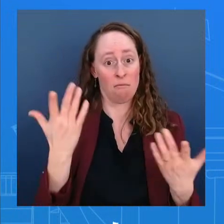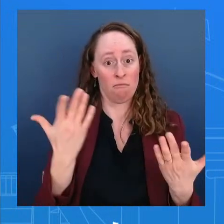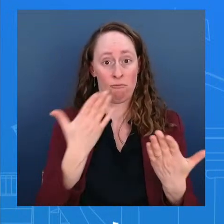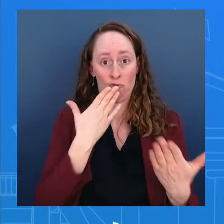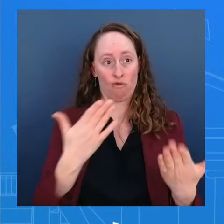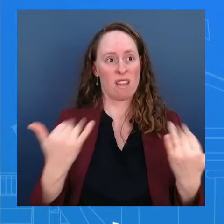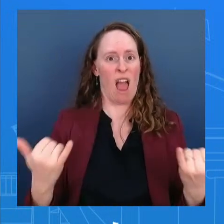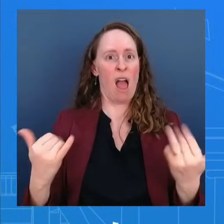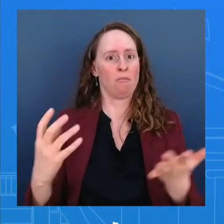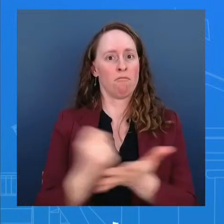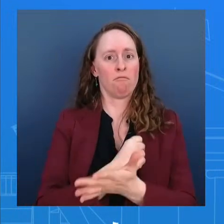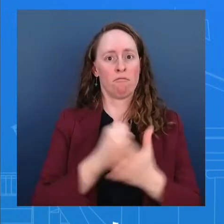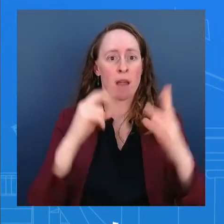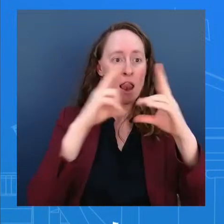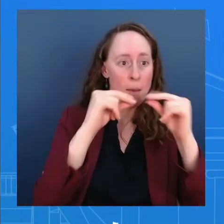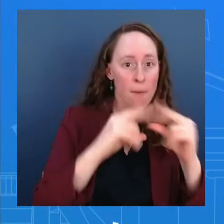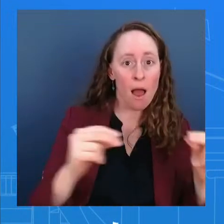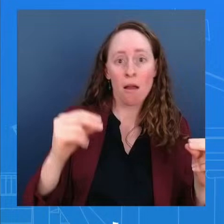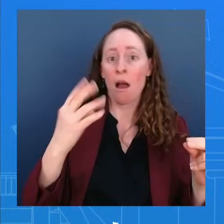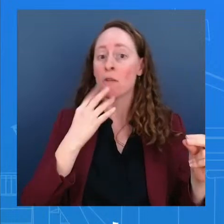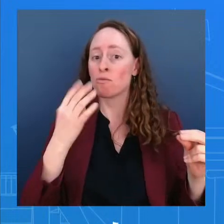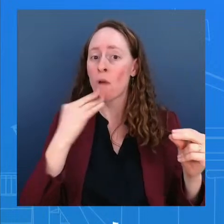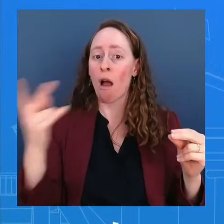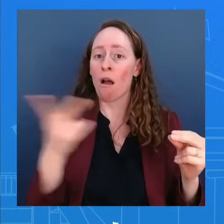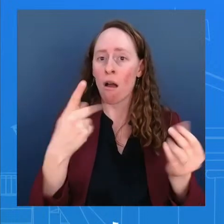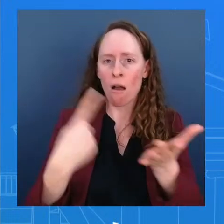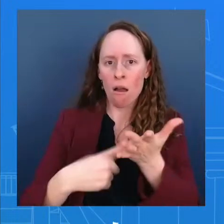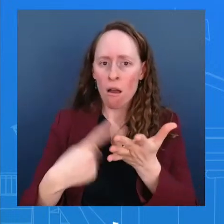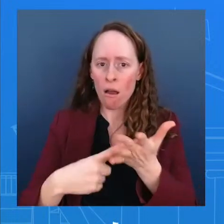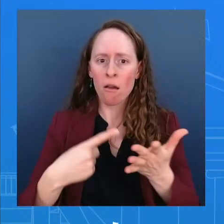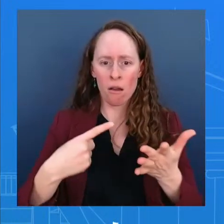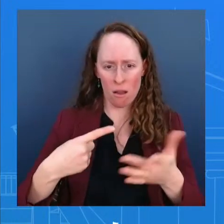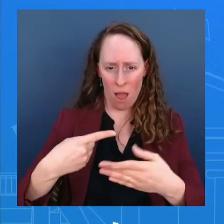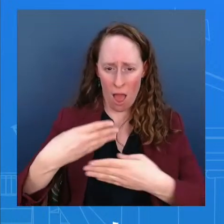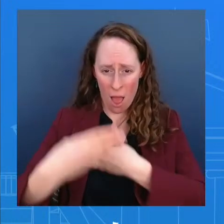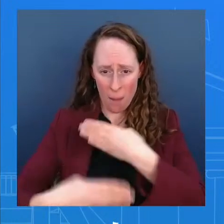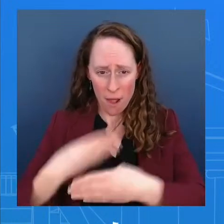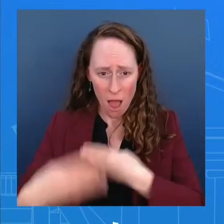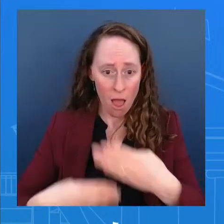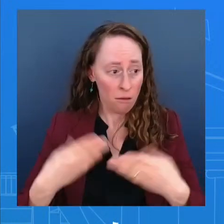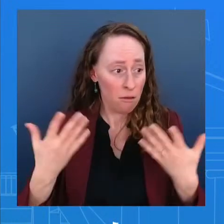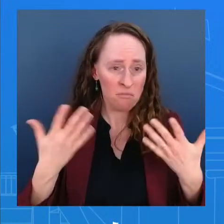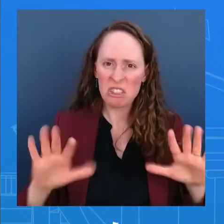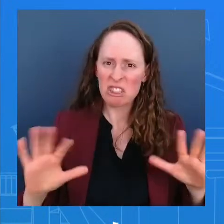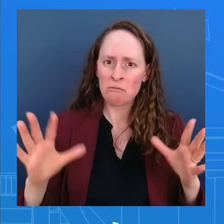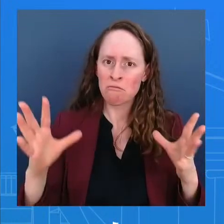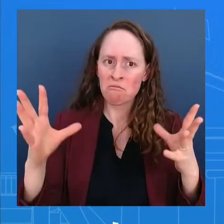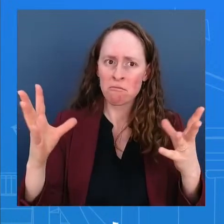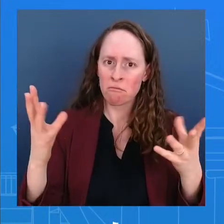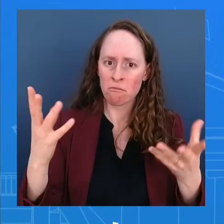into a new chapter for Lebanon that is brighter and built not on terrorism but on the future.